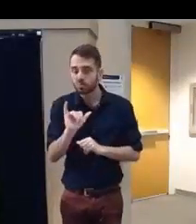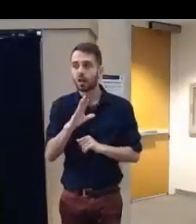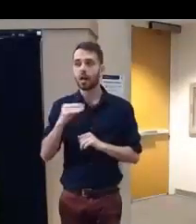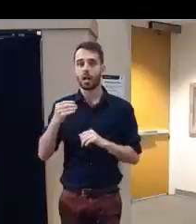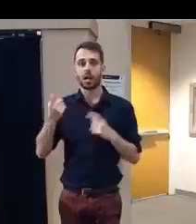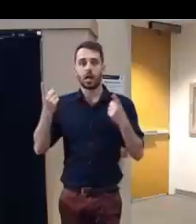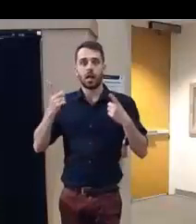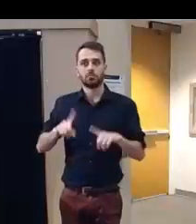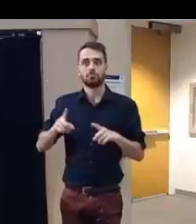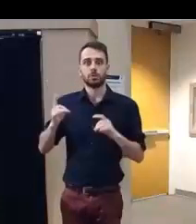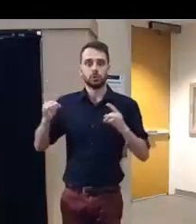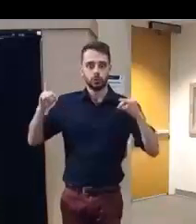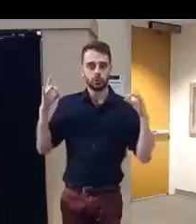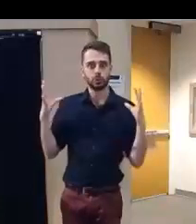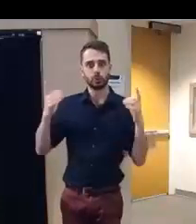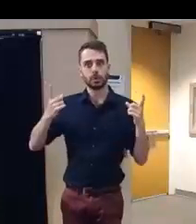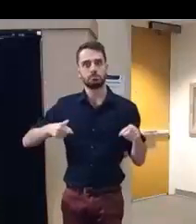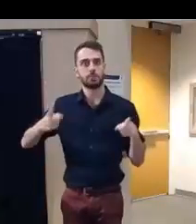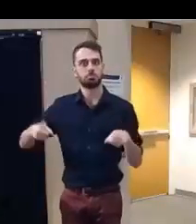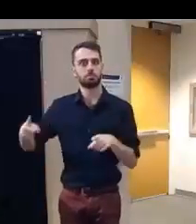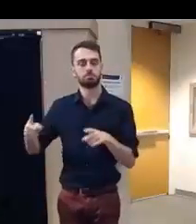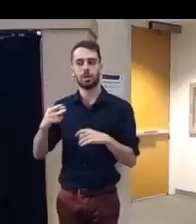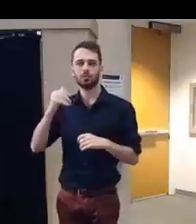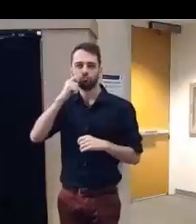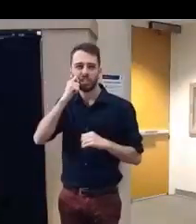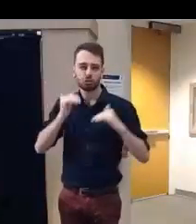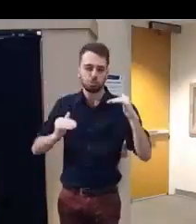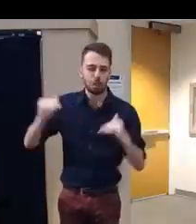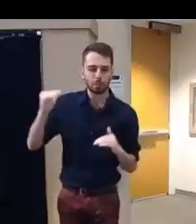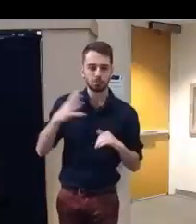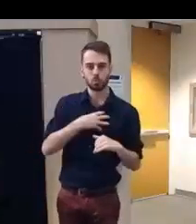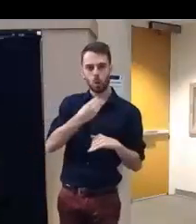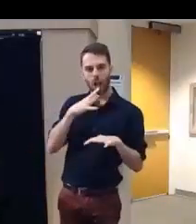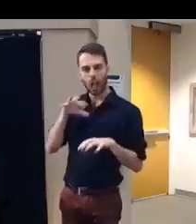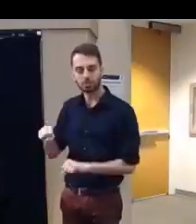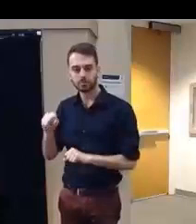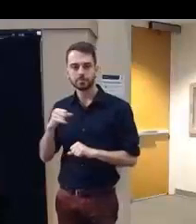that's that happened in the past and continues to happen currently impacts the people who we live